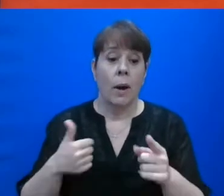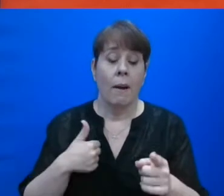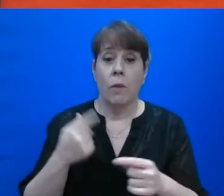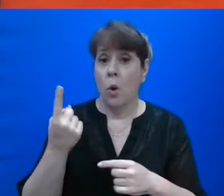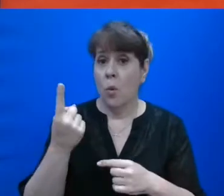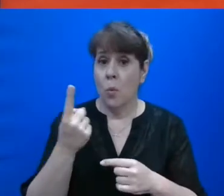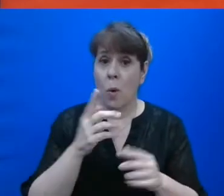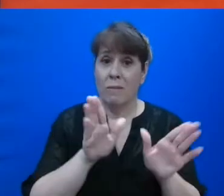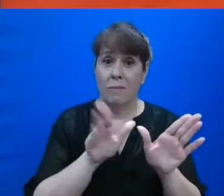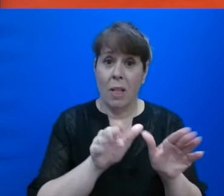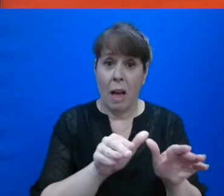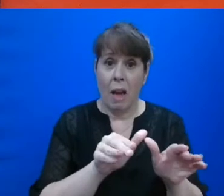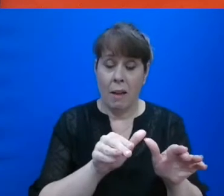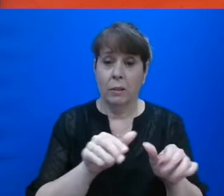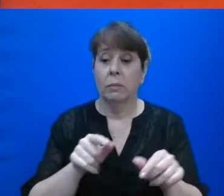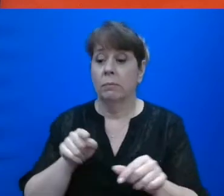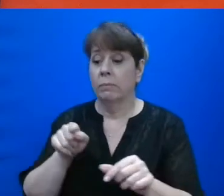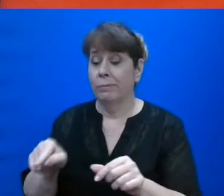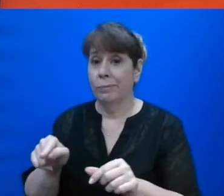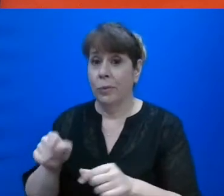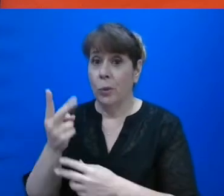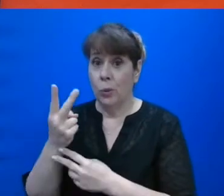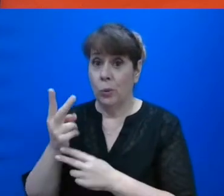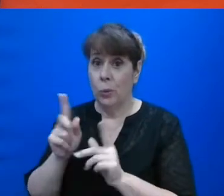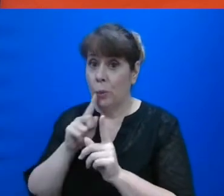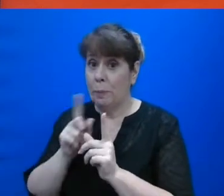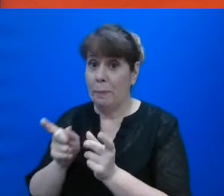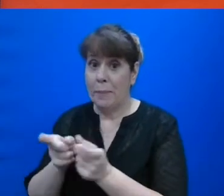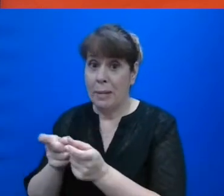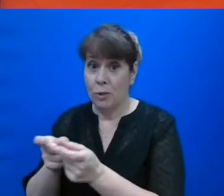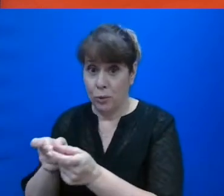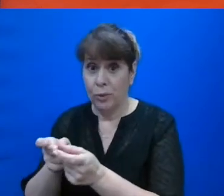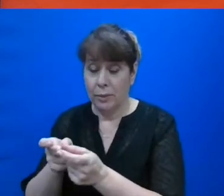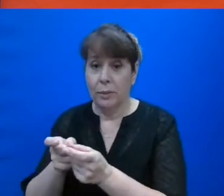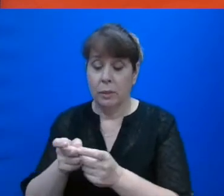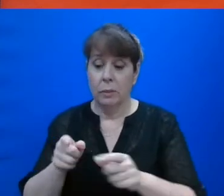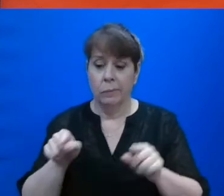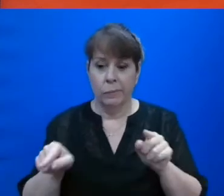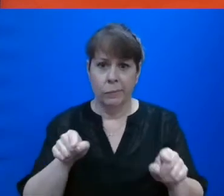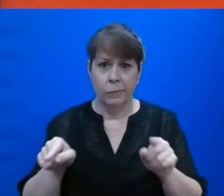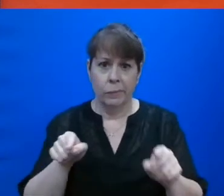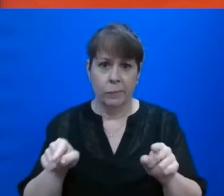AND TWO BEETLES IN THIS JAR. DO I HAVE MORE FLIES?